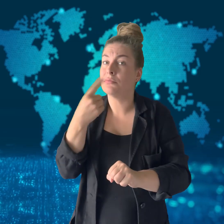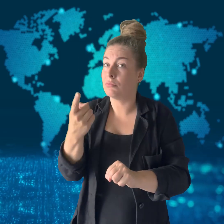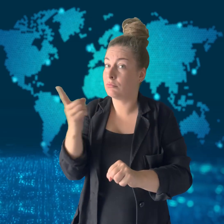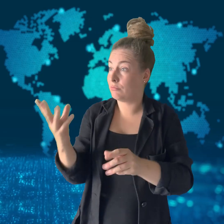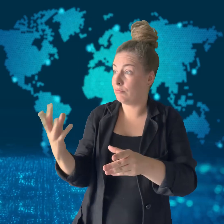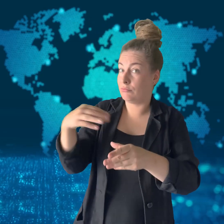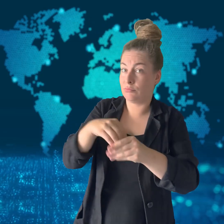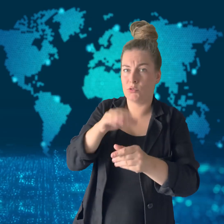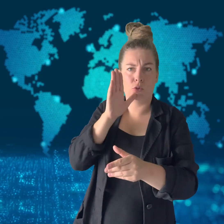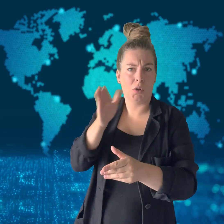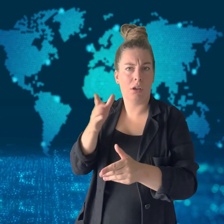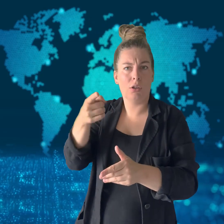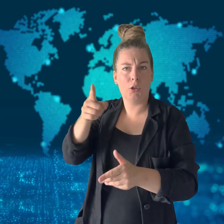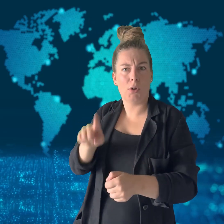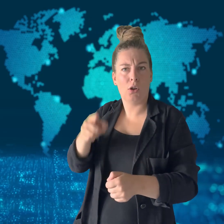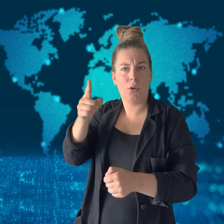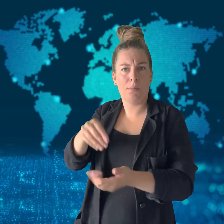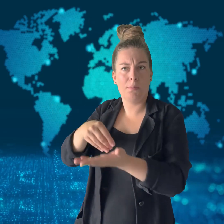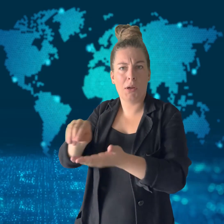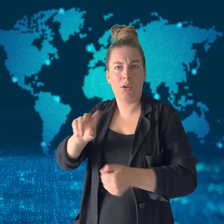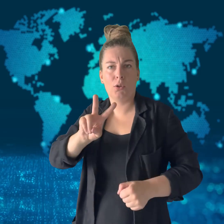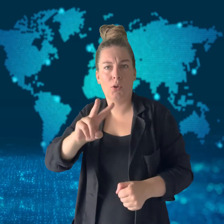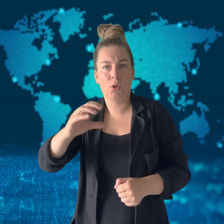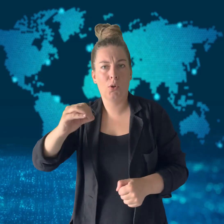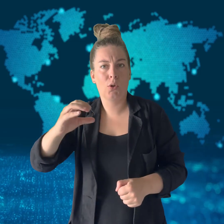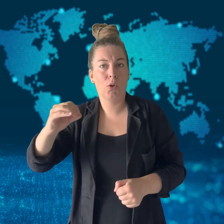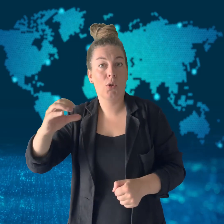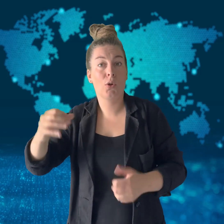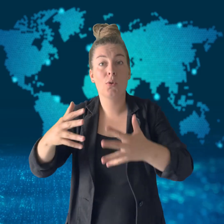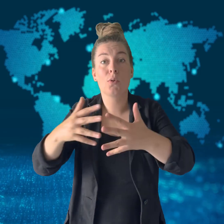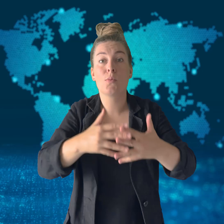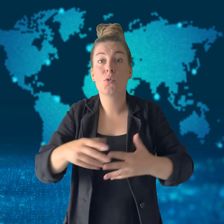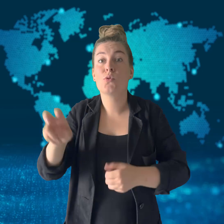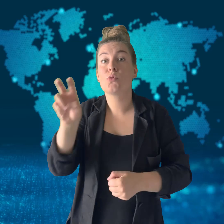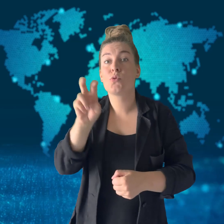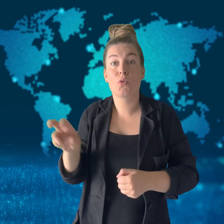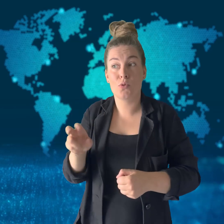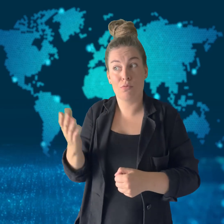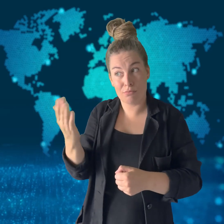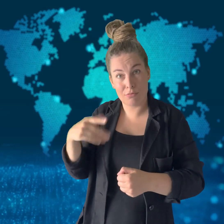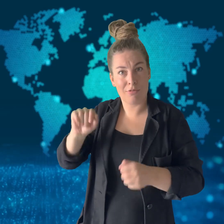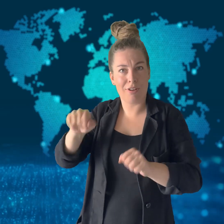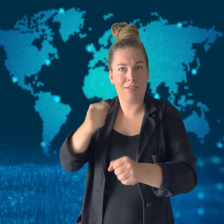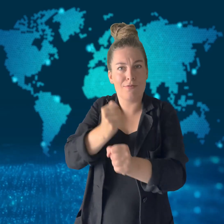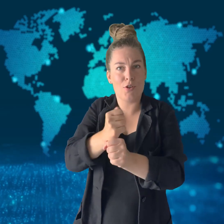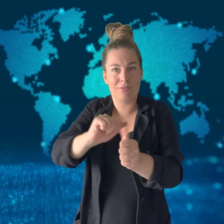She was told she would be paid $2,000 USD a month to